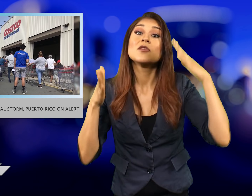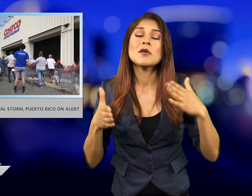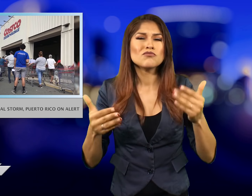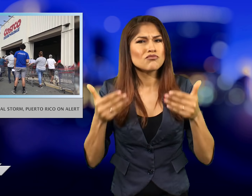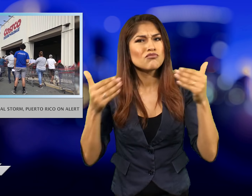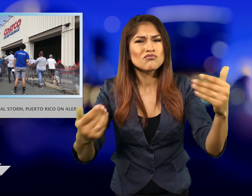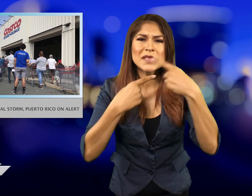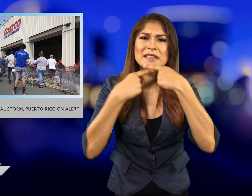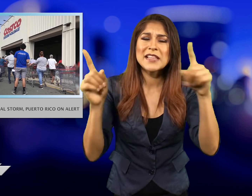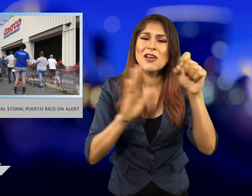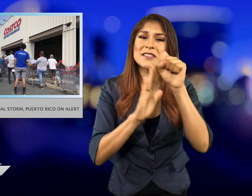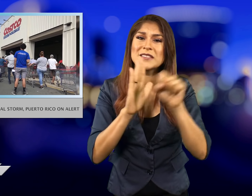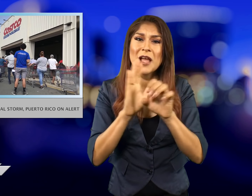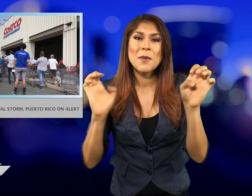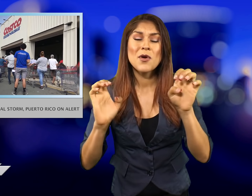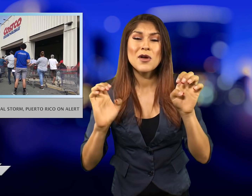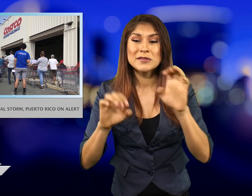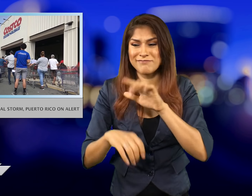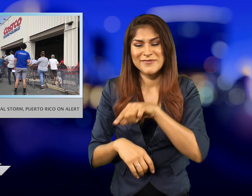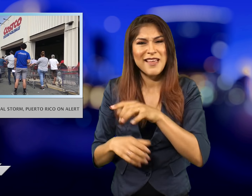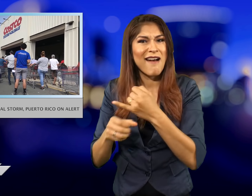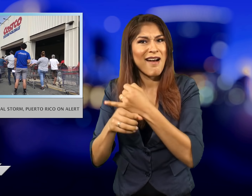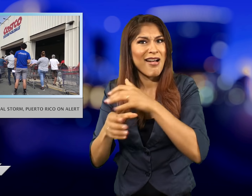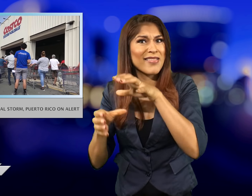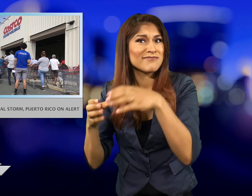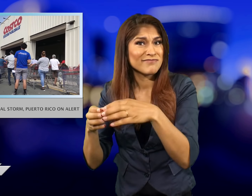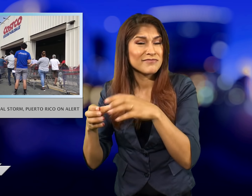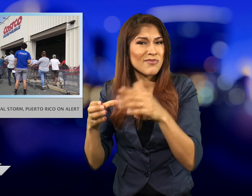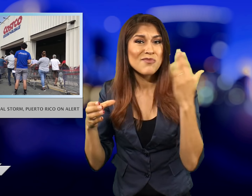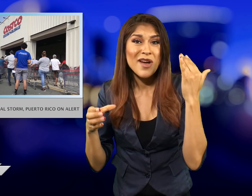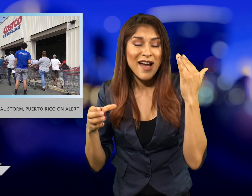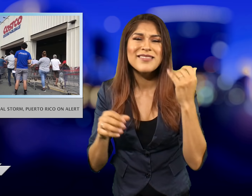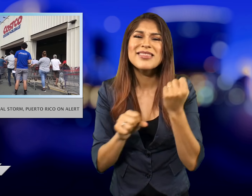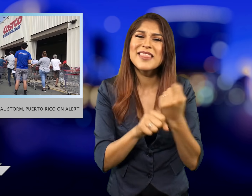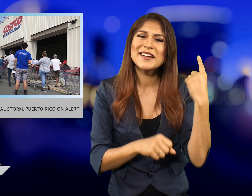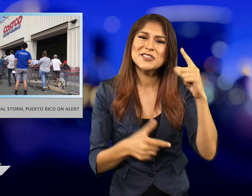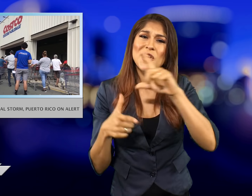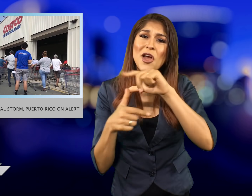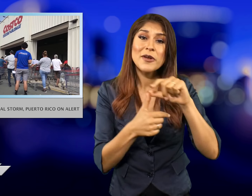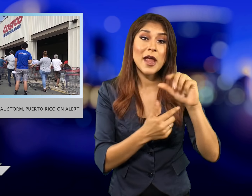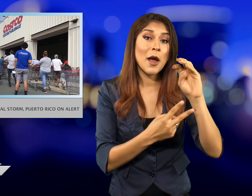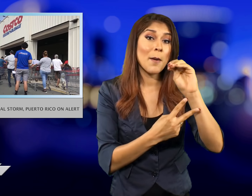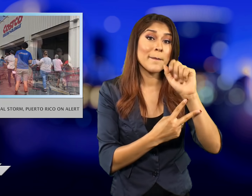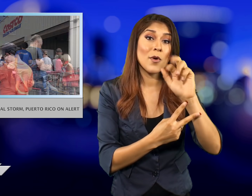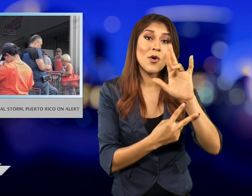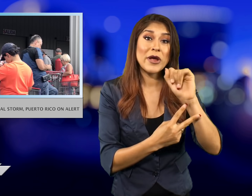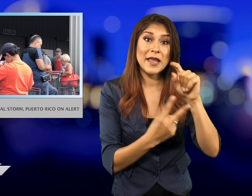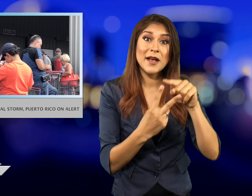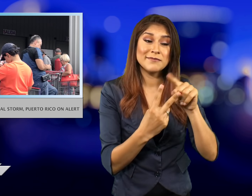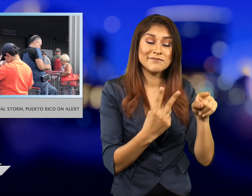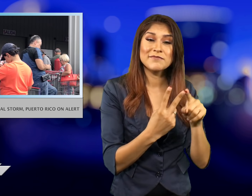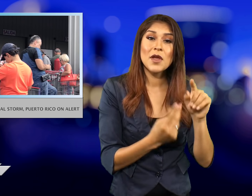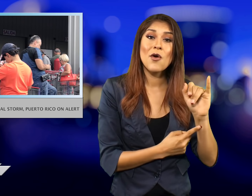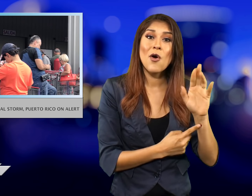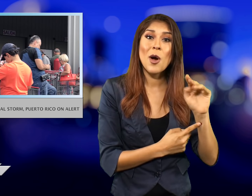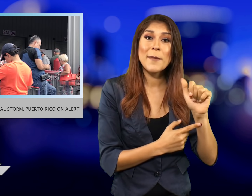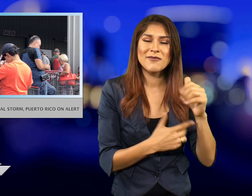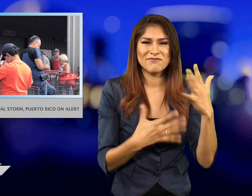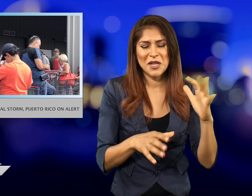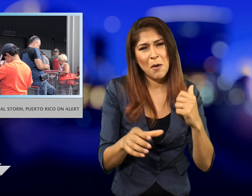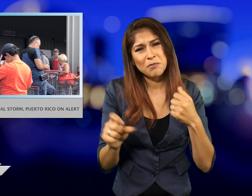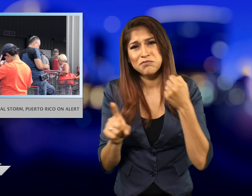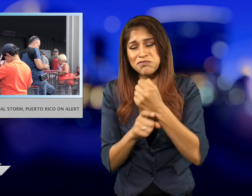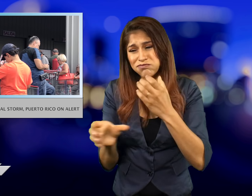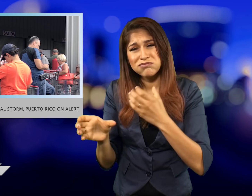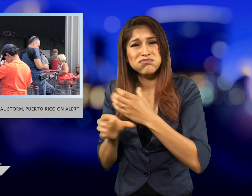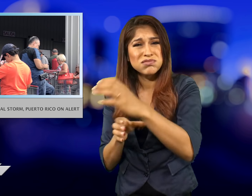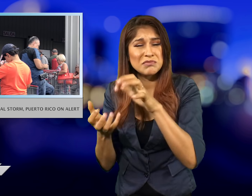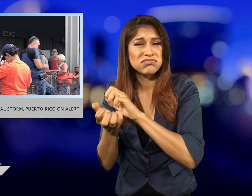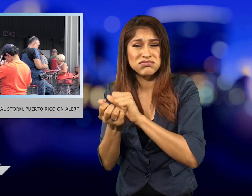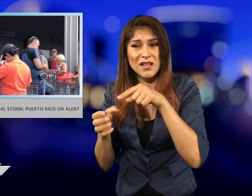Puerto Rico's governor declared a state of emergency for the island that is still recovering